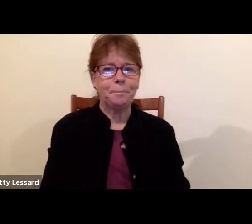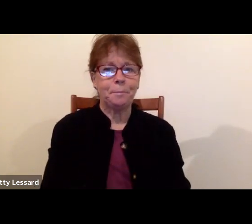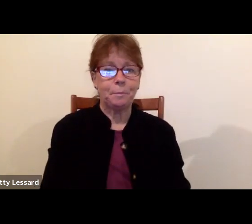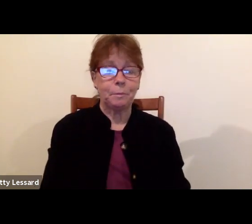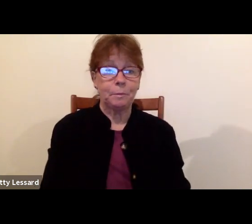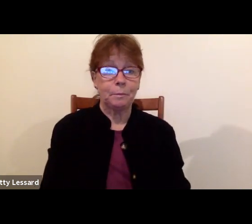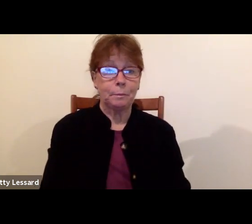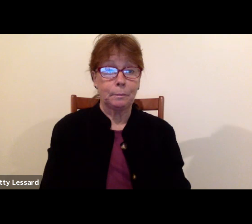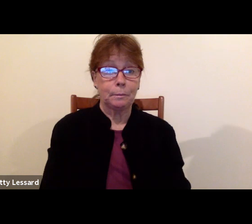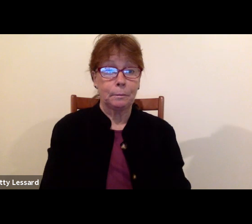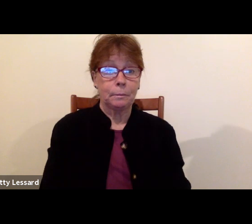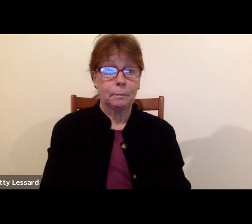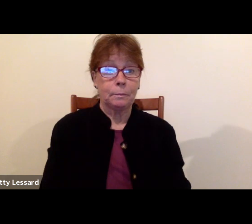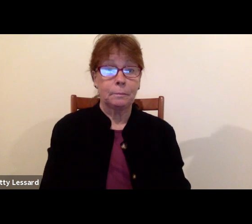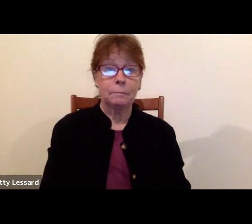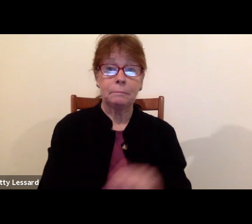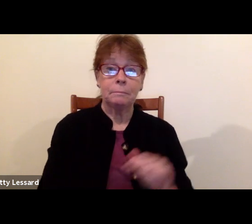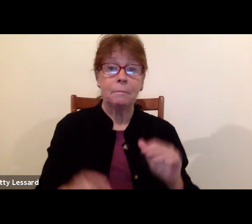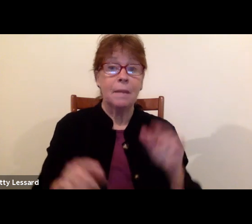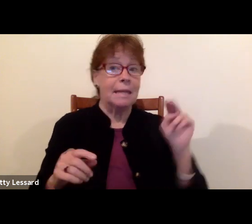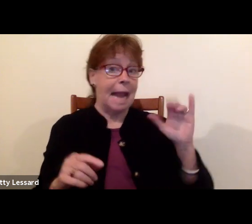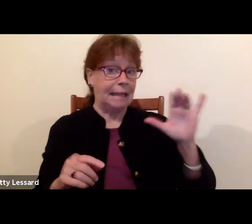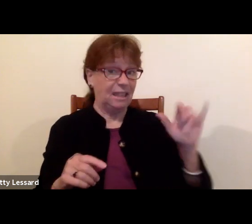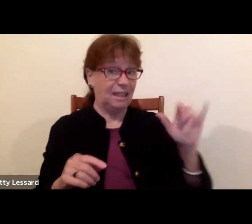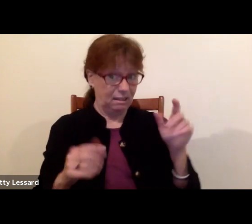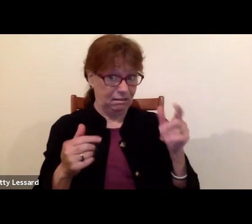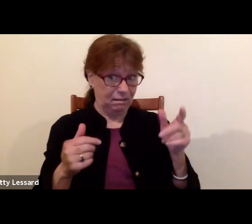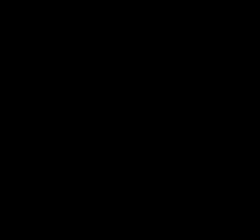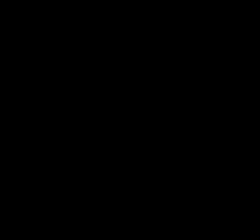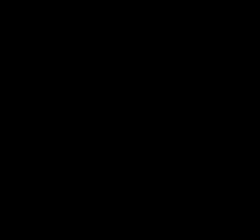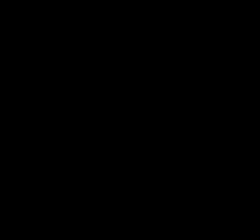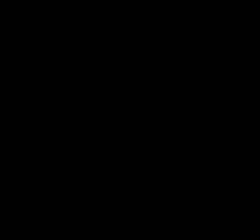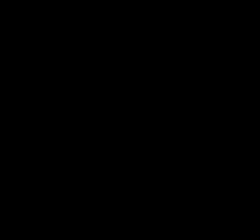It says my screen sharing is disabled. So I need to be promoted.